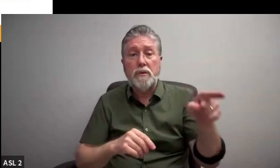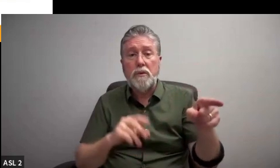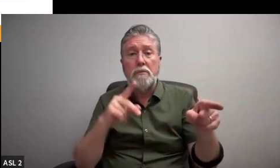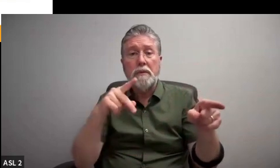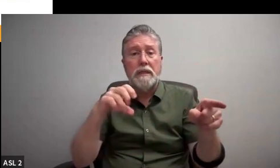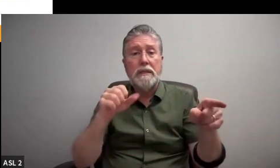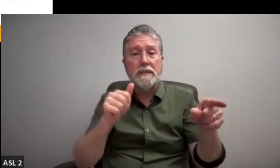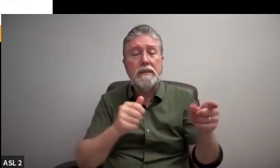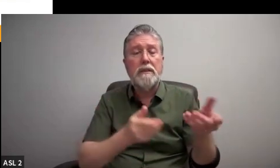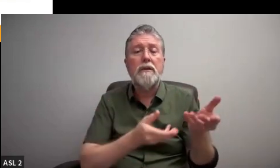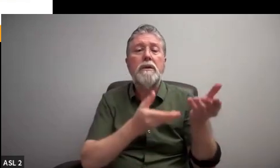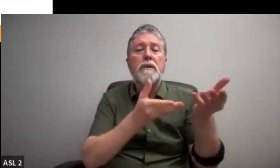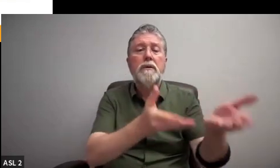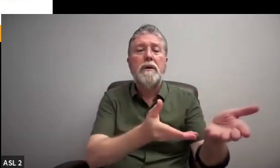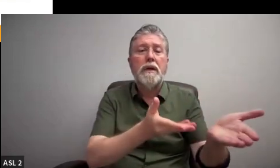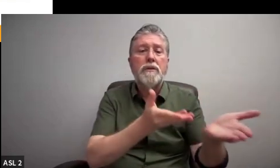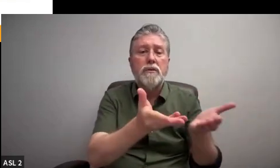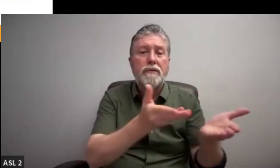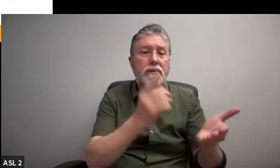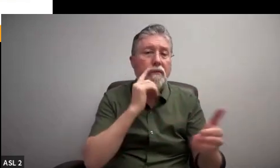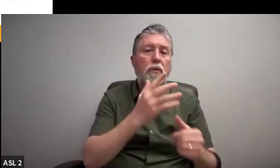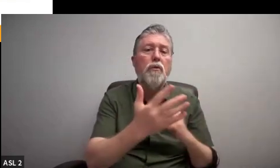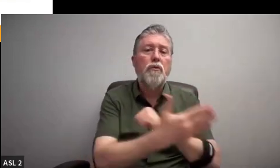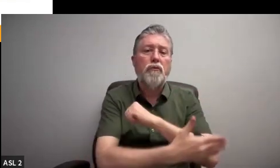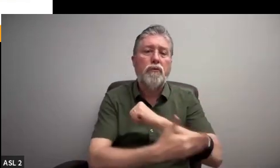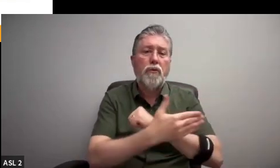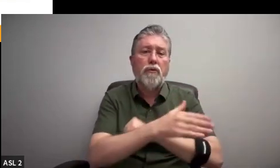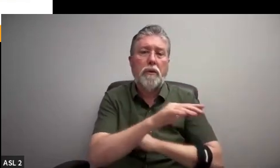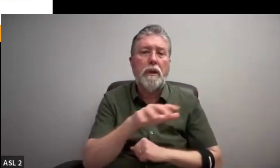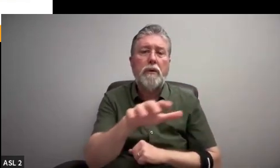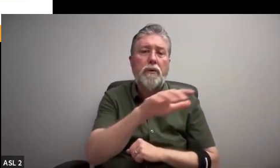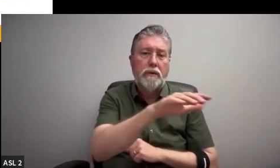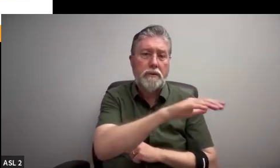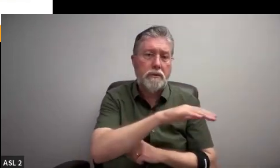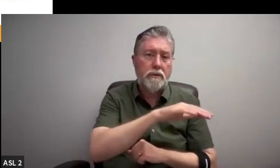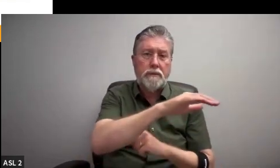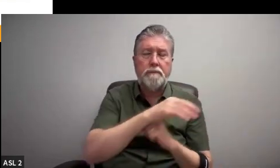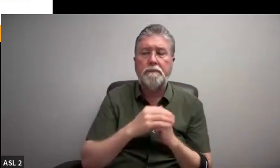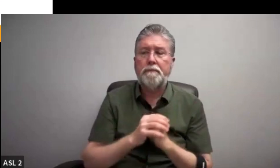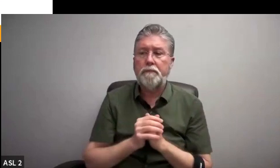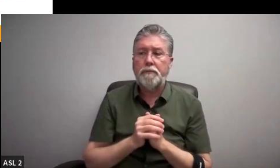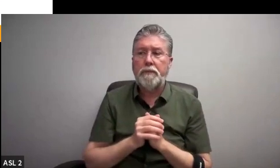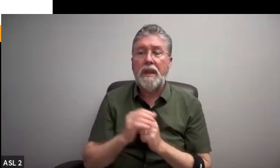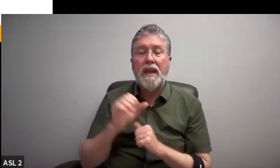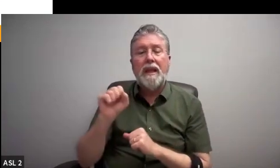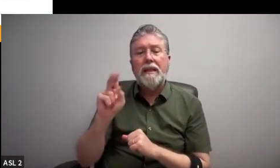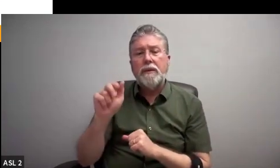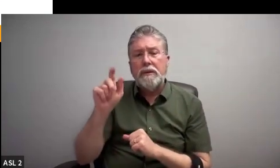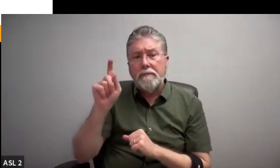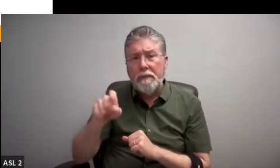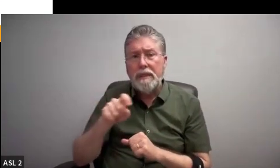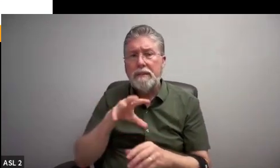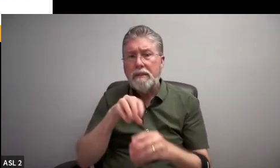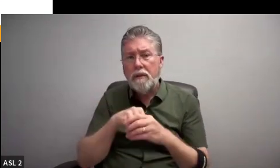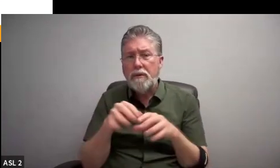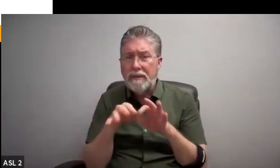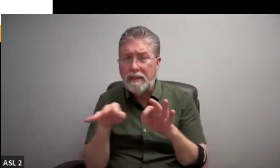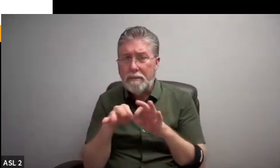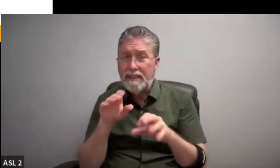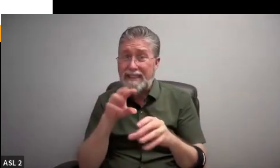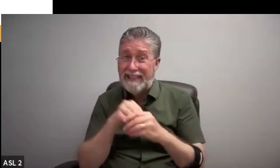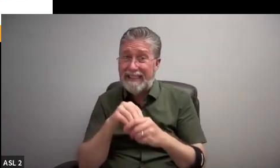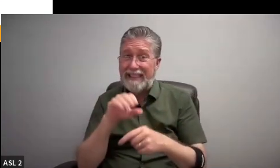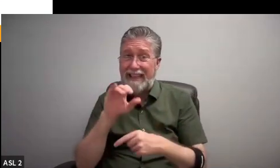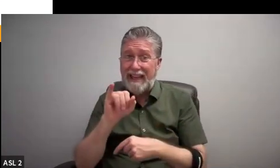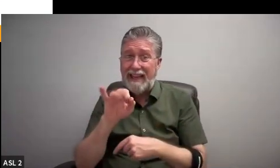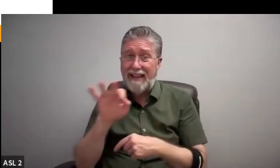to people living in rural areas. SUAs must include a statement in their IFF that discloses if, prior